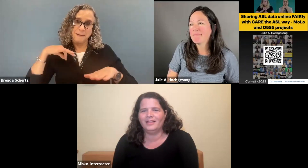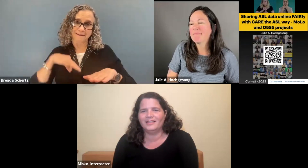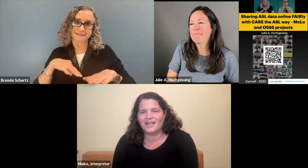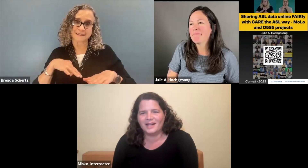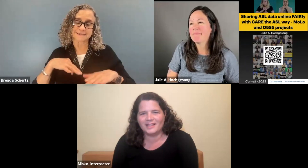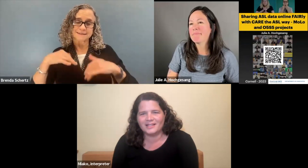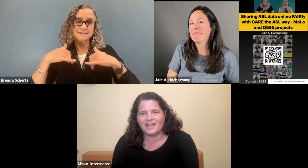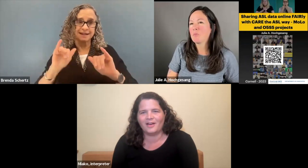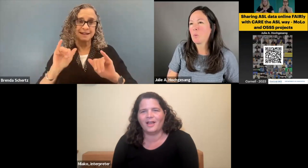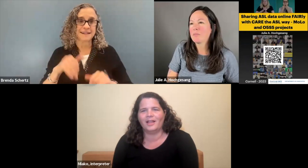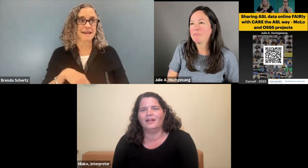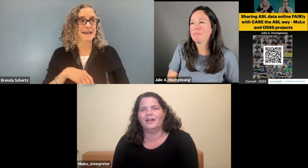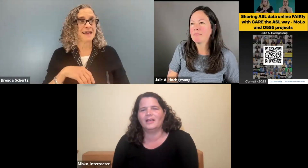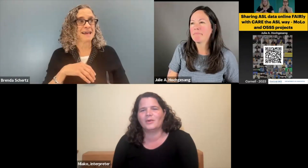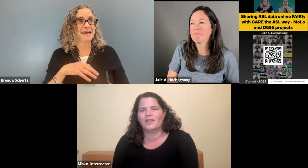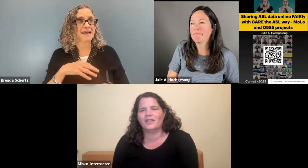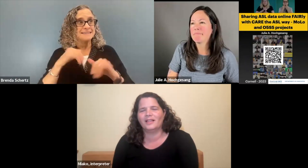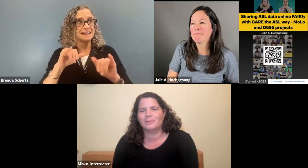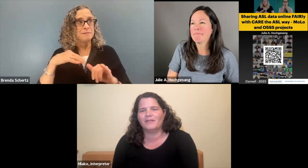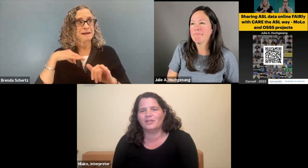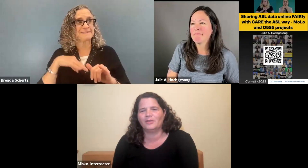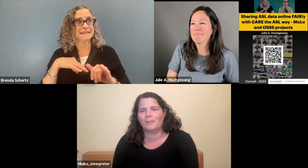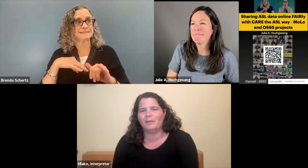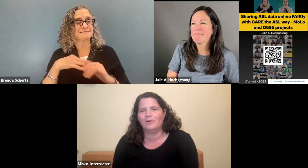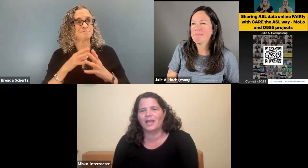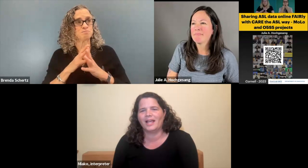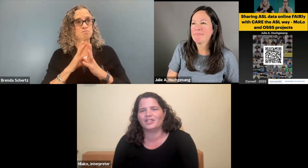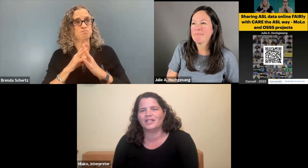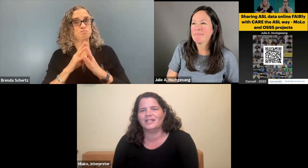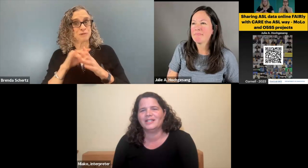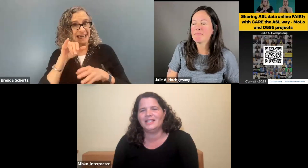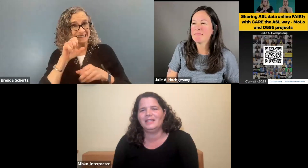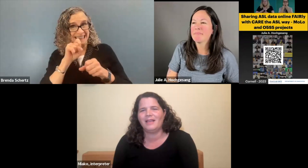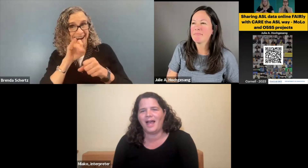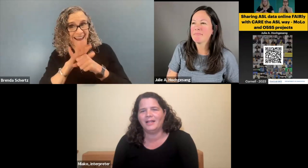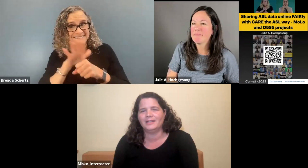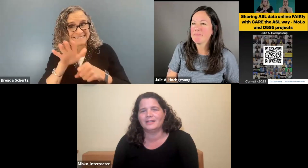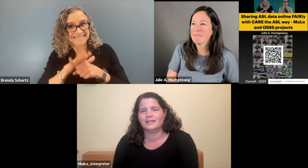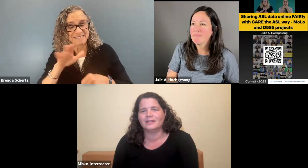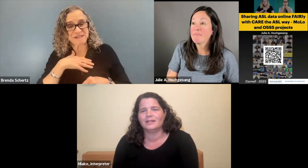this data is there and so I think that's beneficial that people can actually see